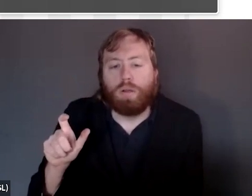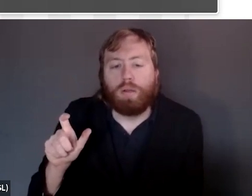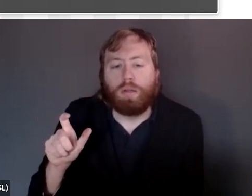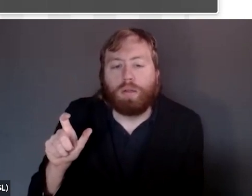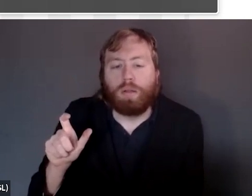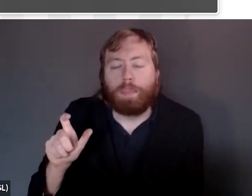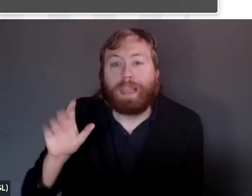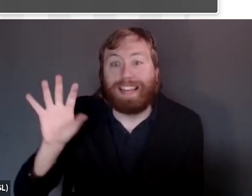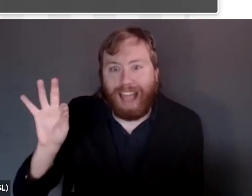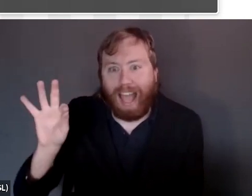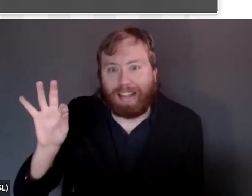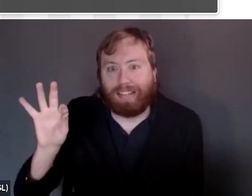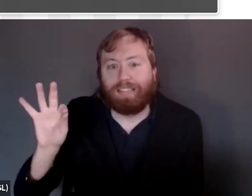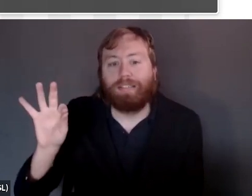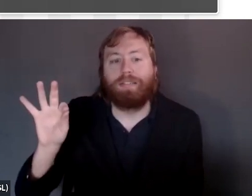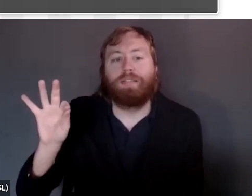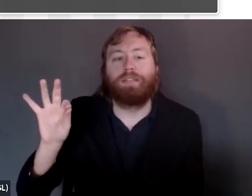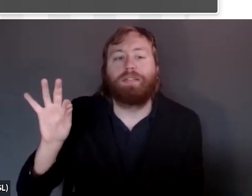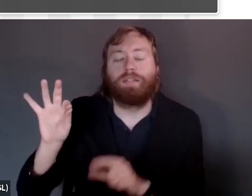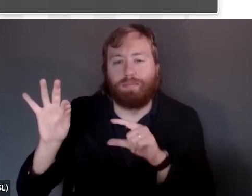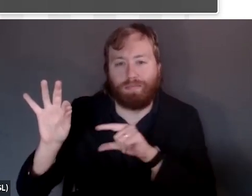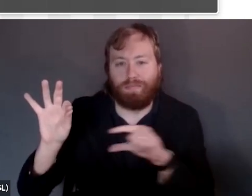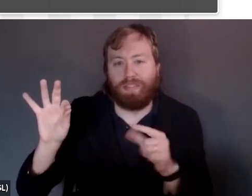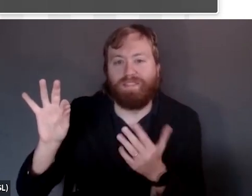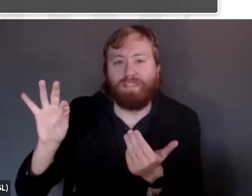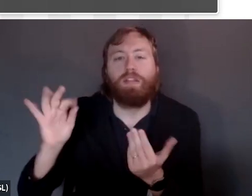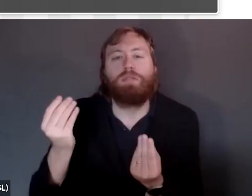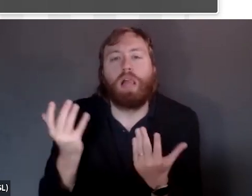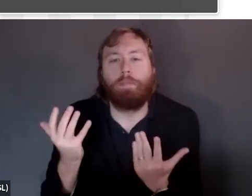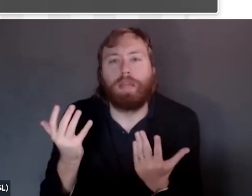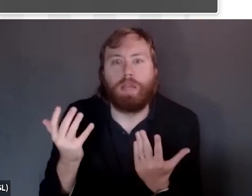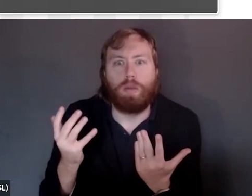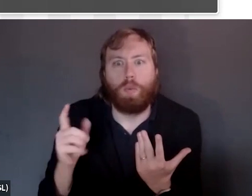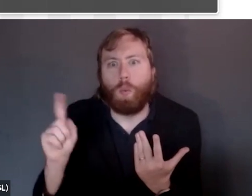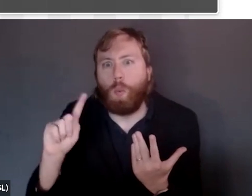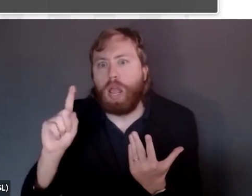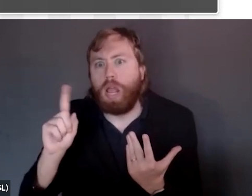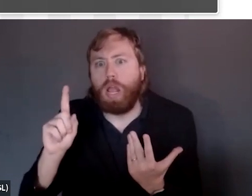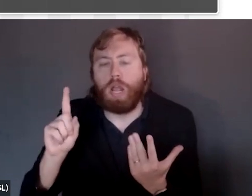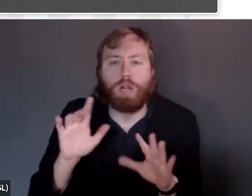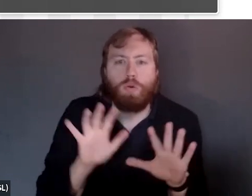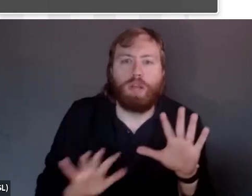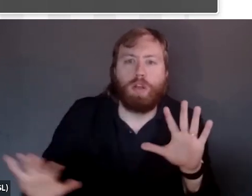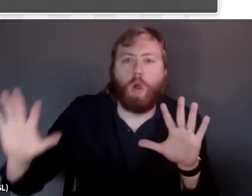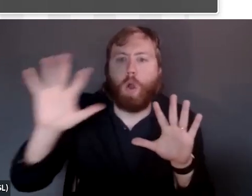then the data cell, and then giving you some context about where you are within-- how big the table is.